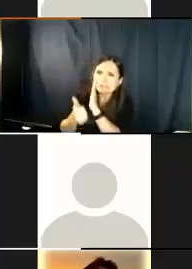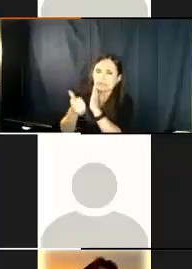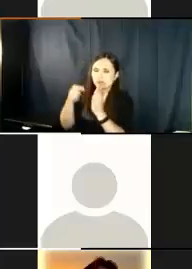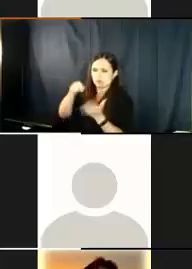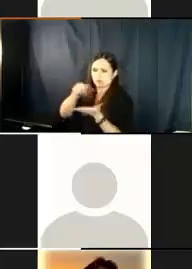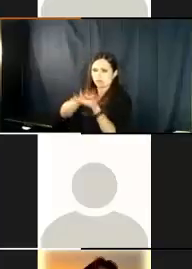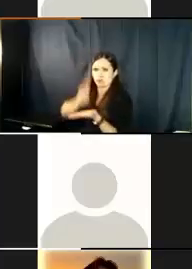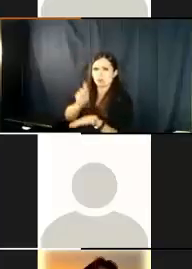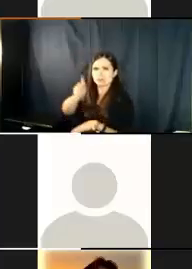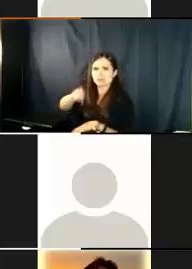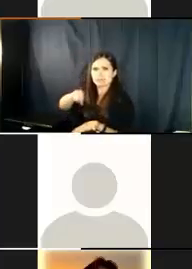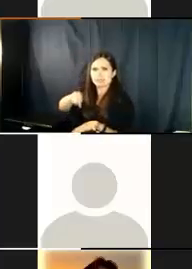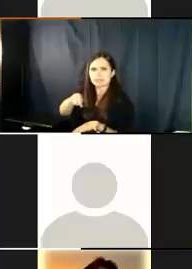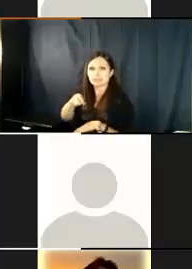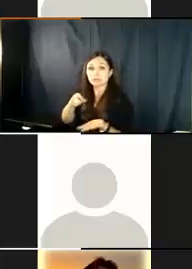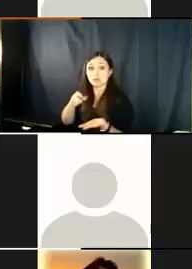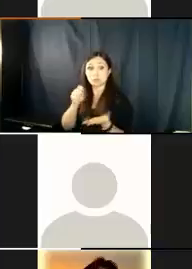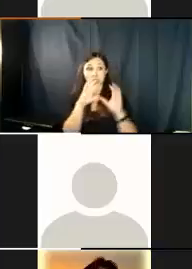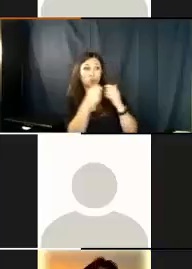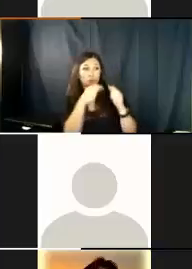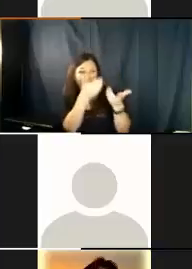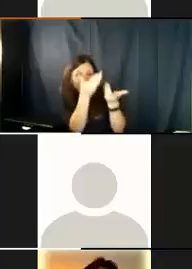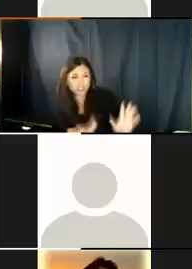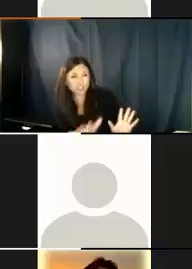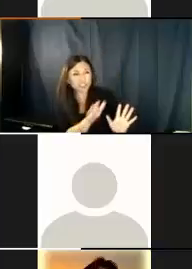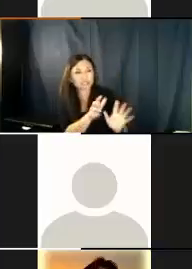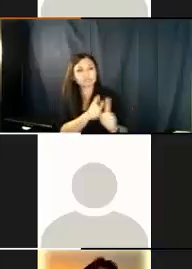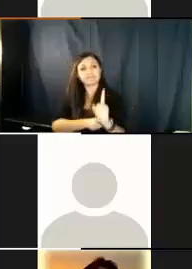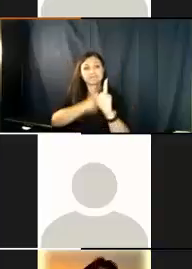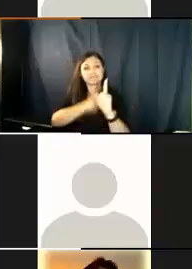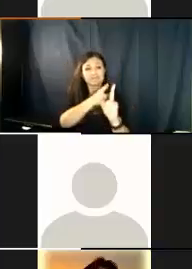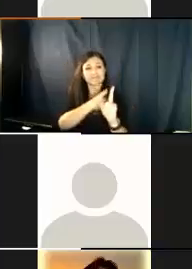So by the time they finish this course, what are the objectives or the performance things